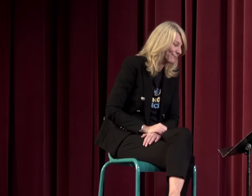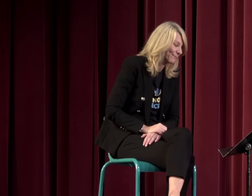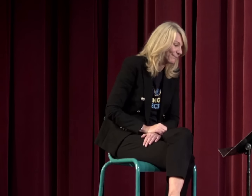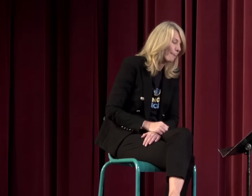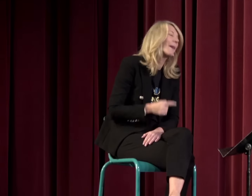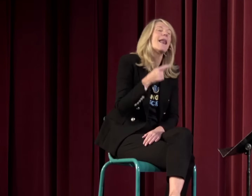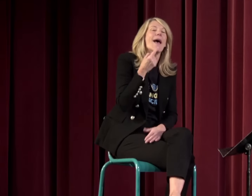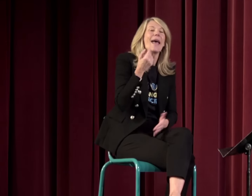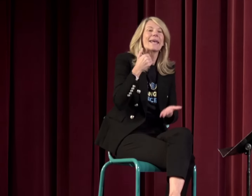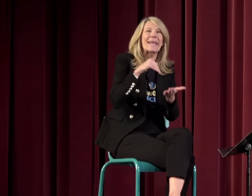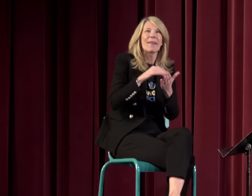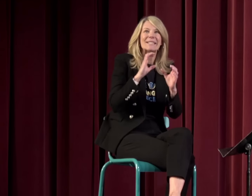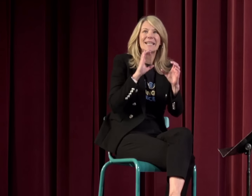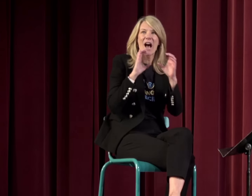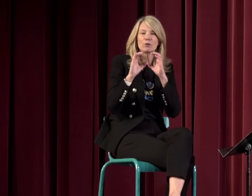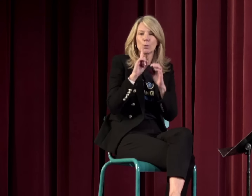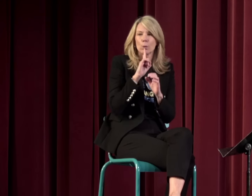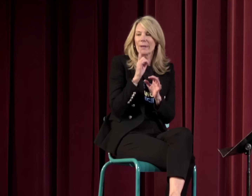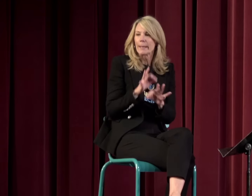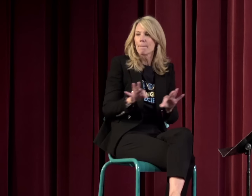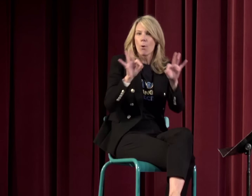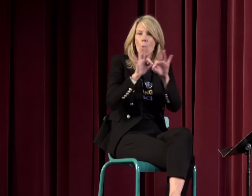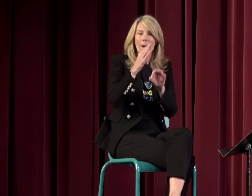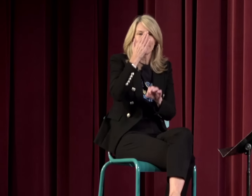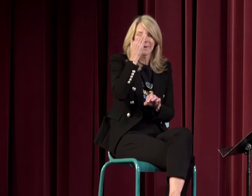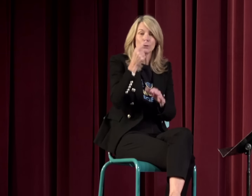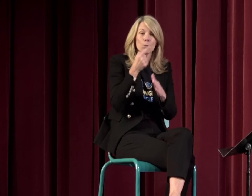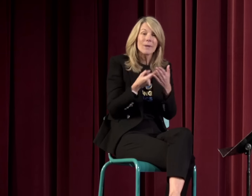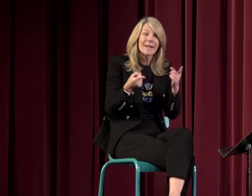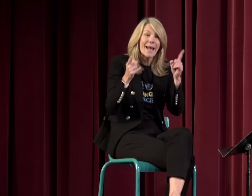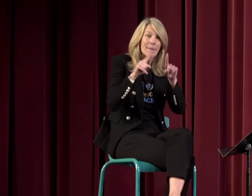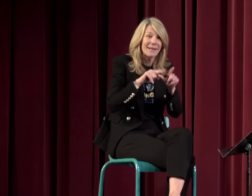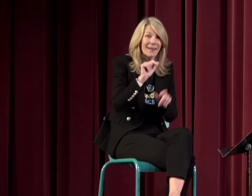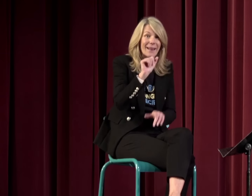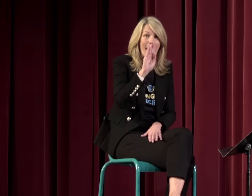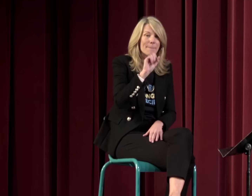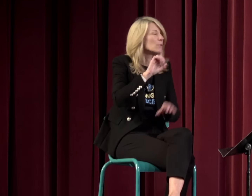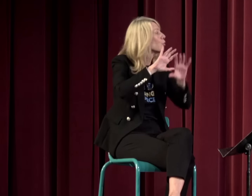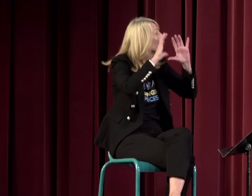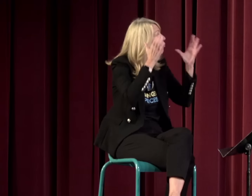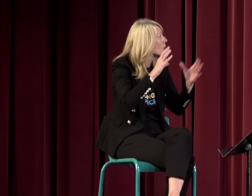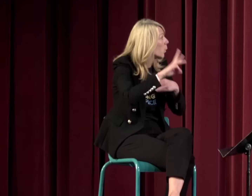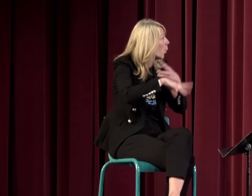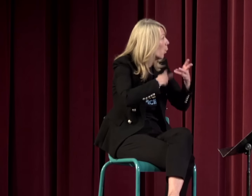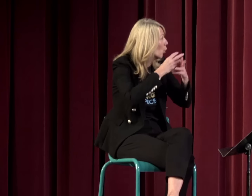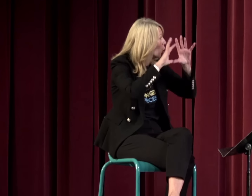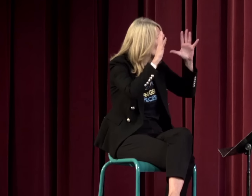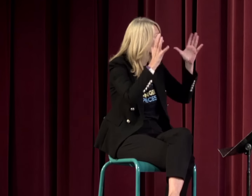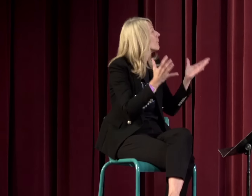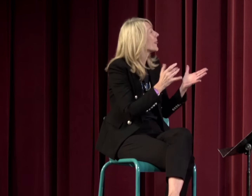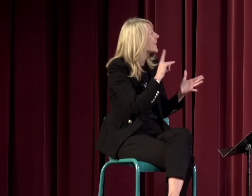Again this conversation is really important to have especially when thinking about what's happening in labs all around the world